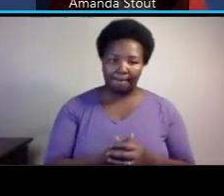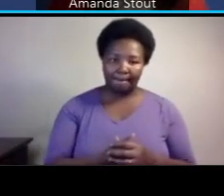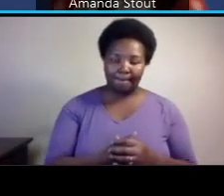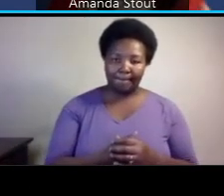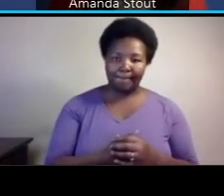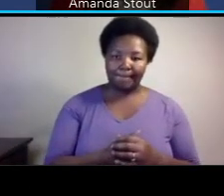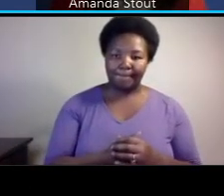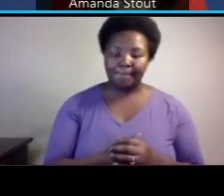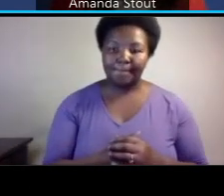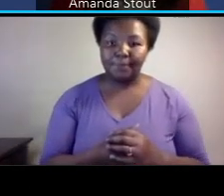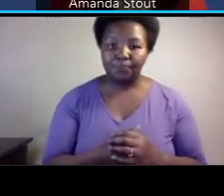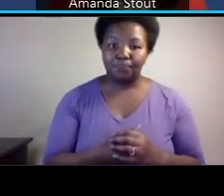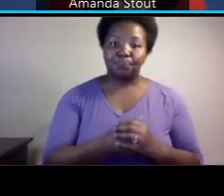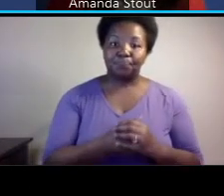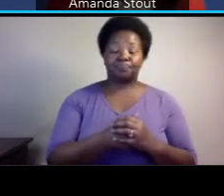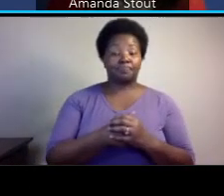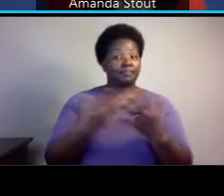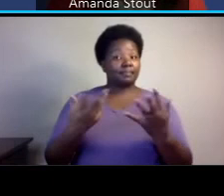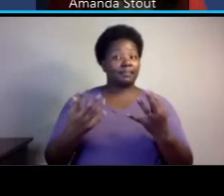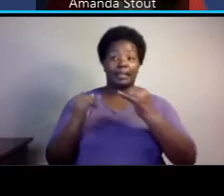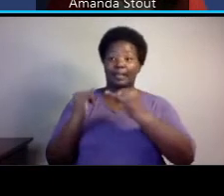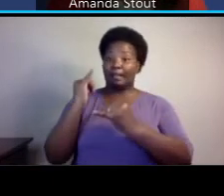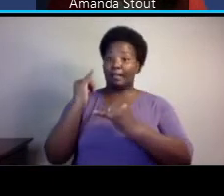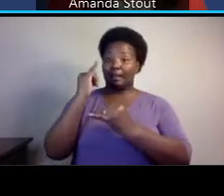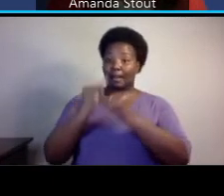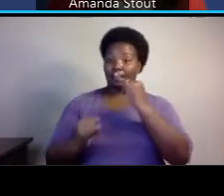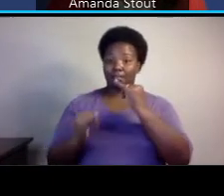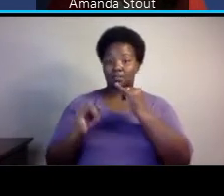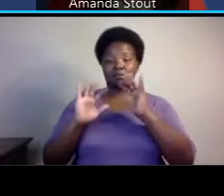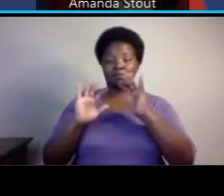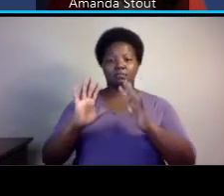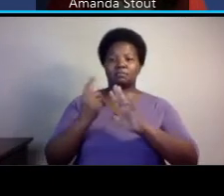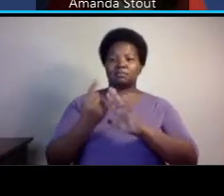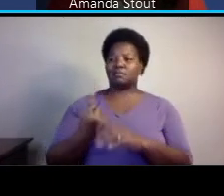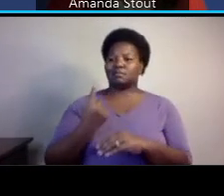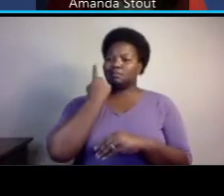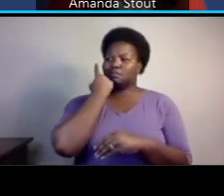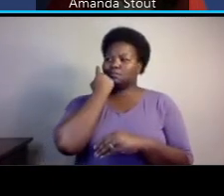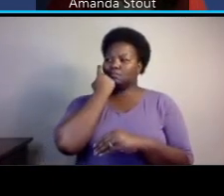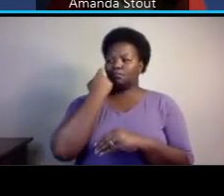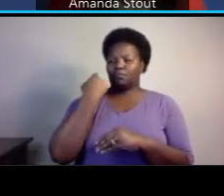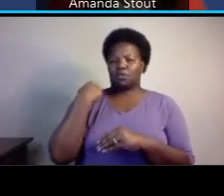uh and and finally um there was a a recent site visit a couple weeks ago